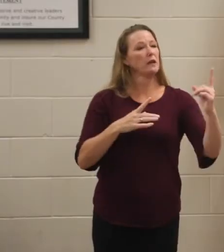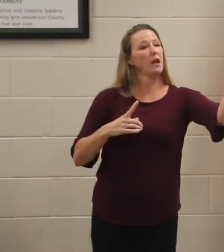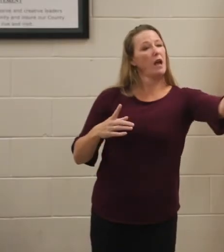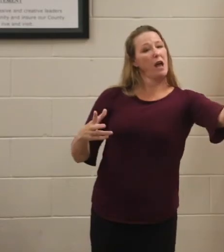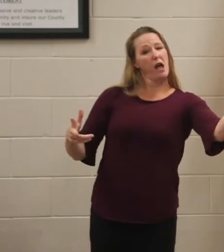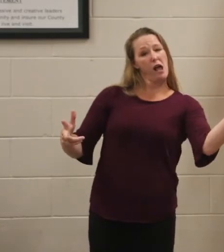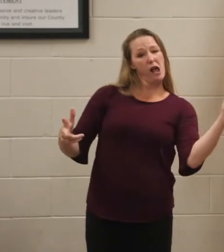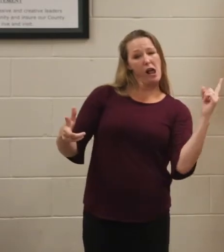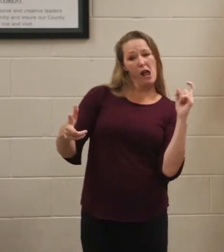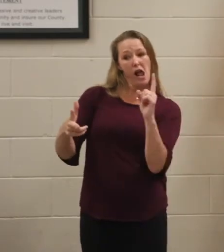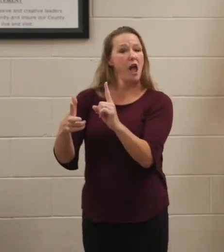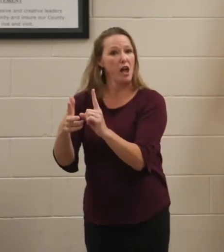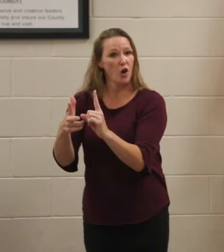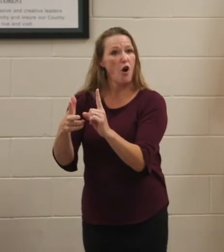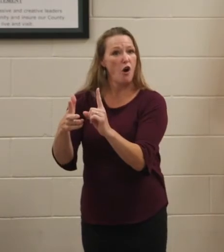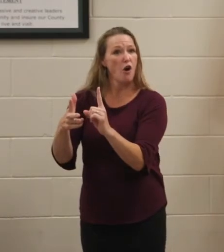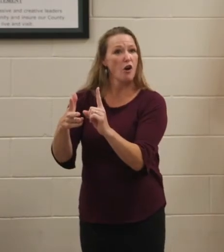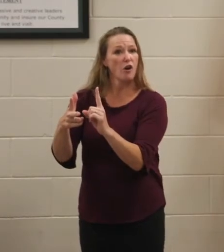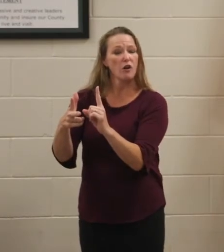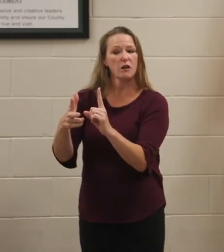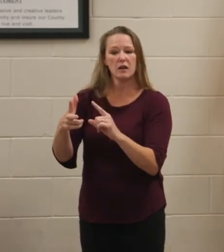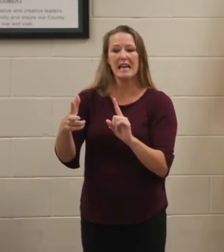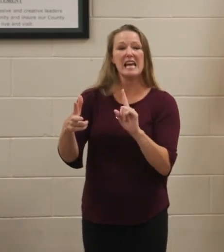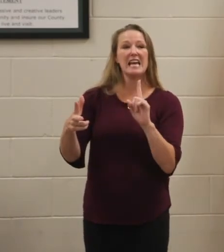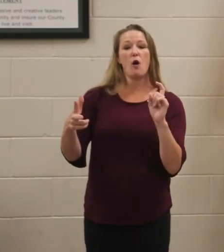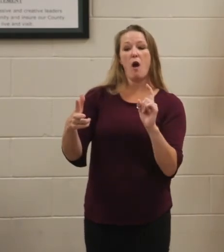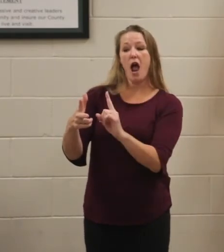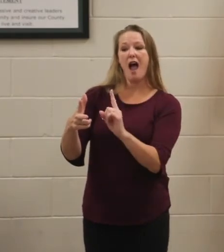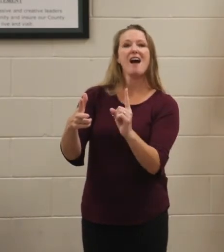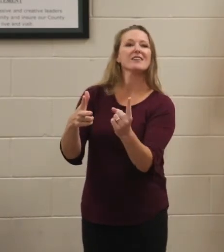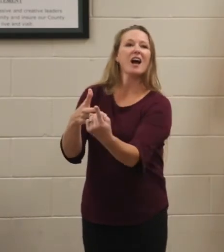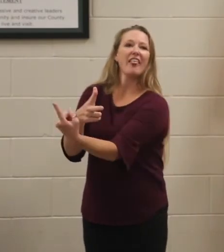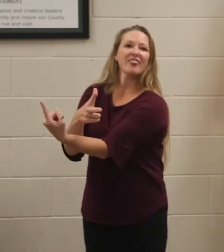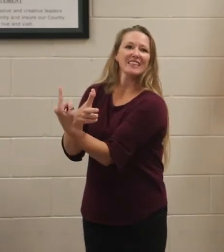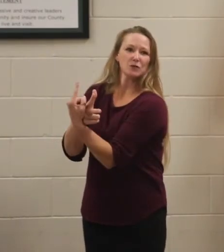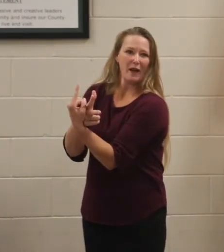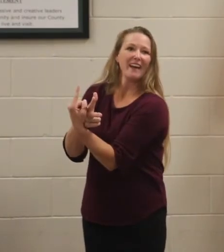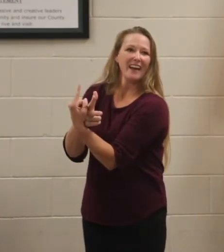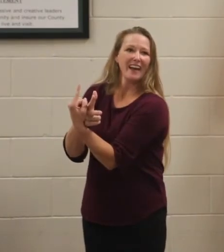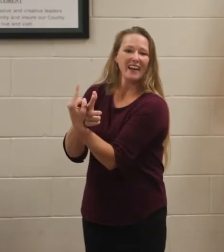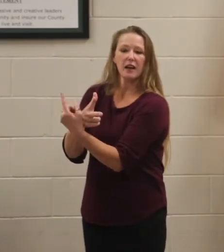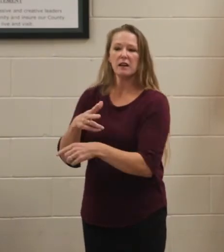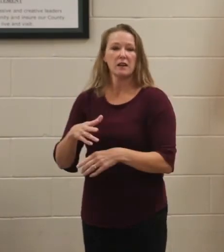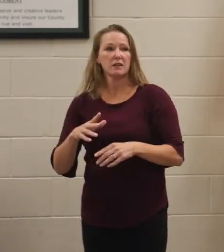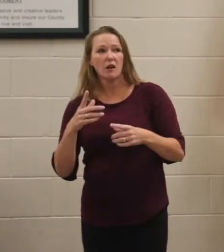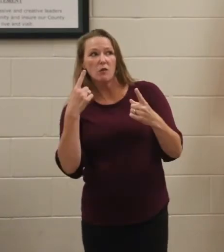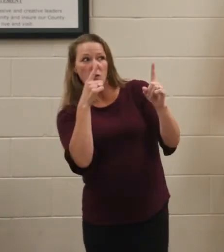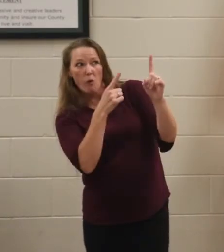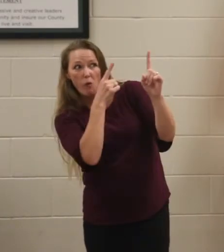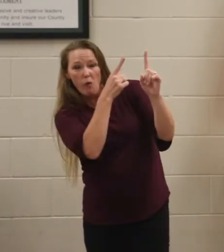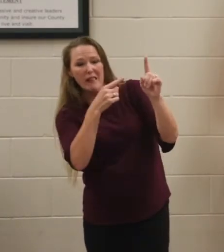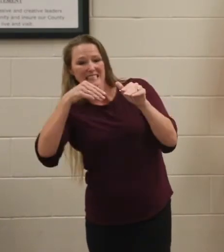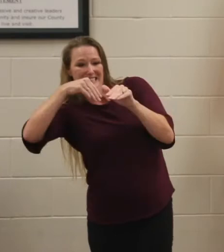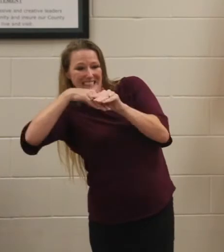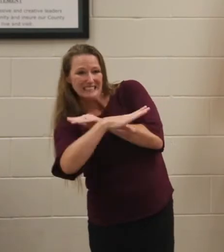He in fact returned to his vehicle on the passenger side of the vehicle and attempted to get into the vehicle.